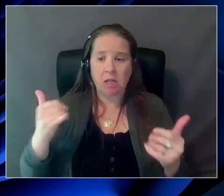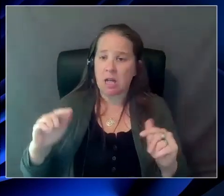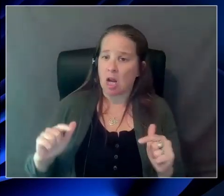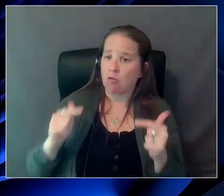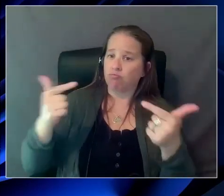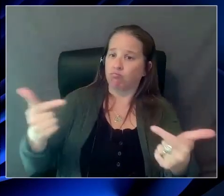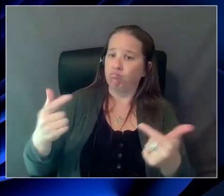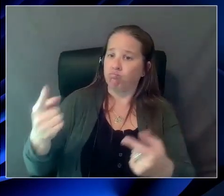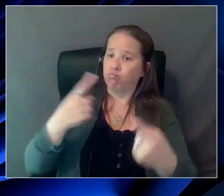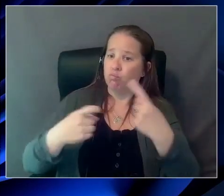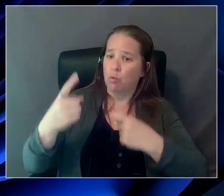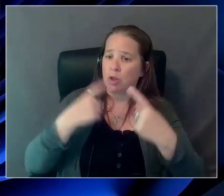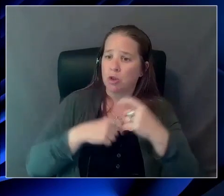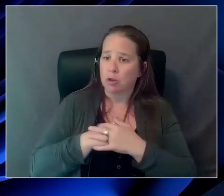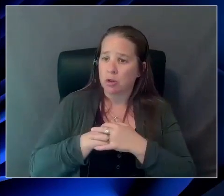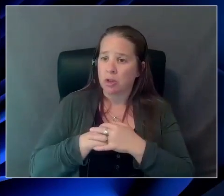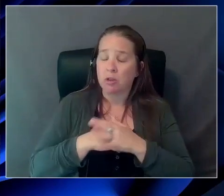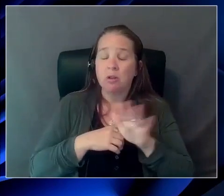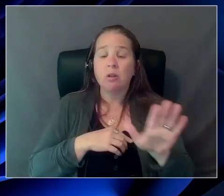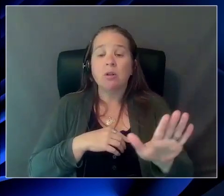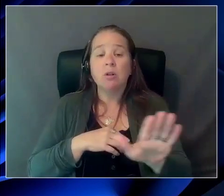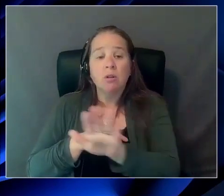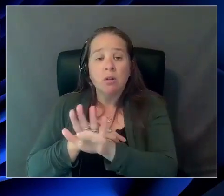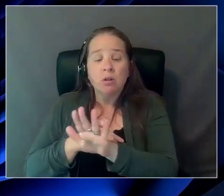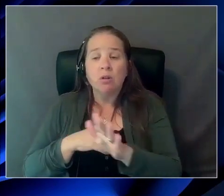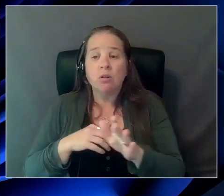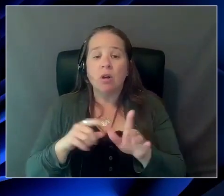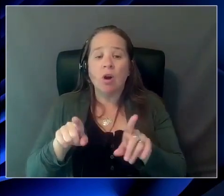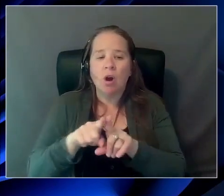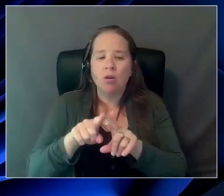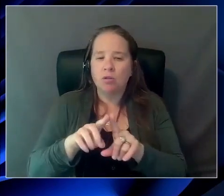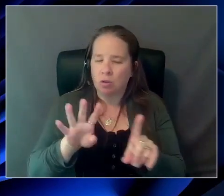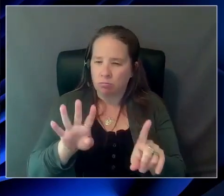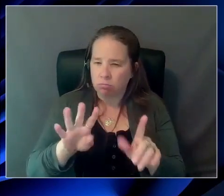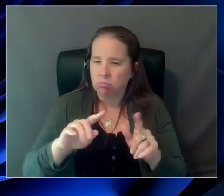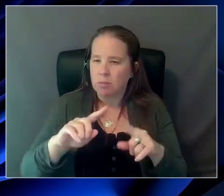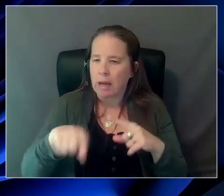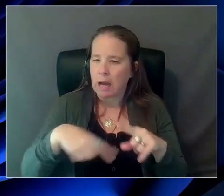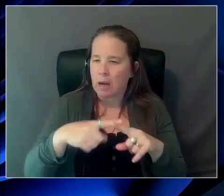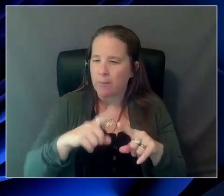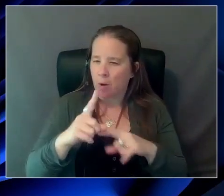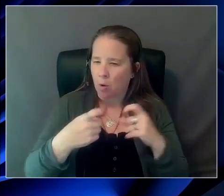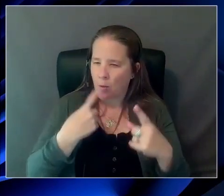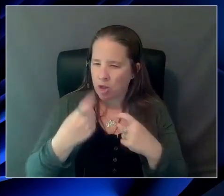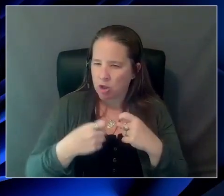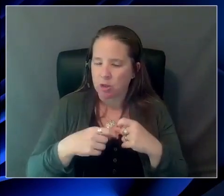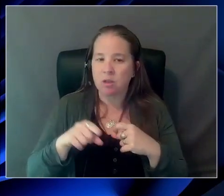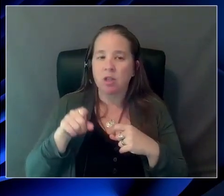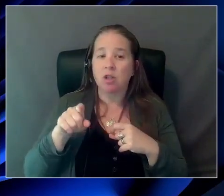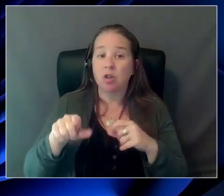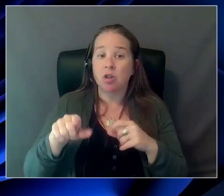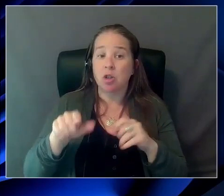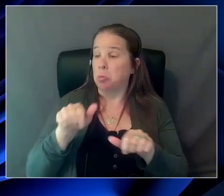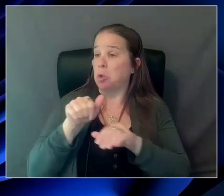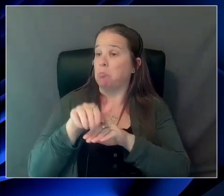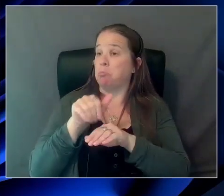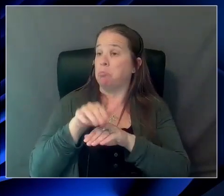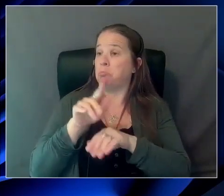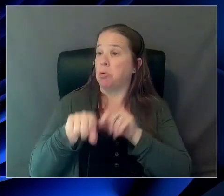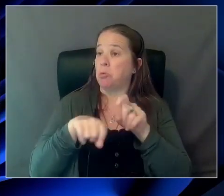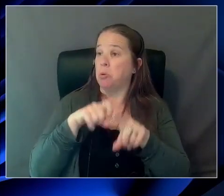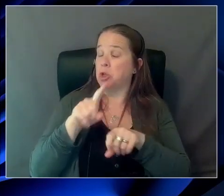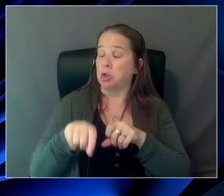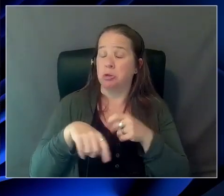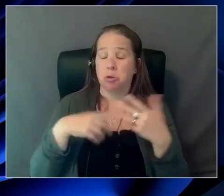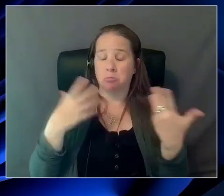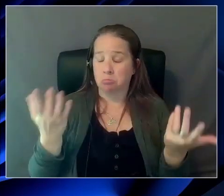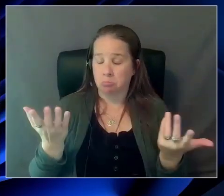So just to reiterate a little bit on the questions. You can submit questions by sending us some questions on